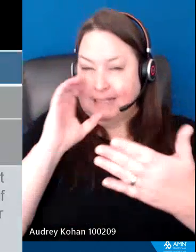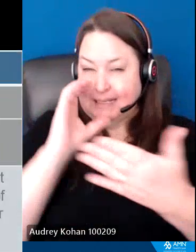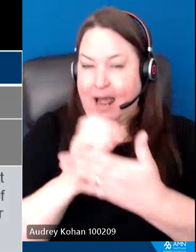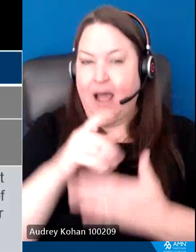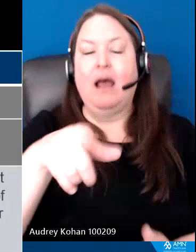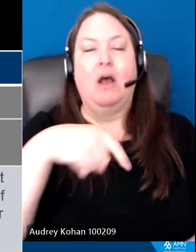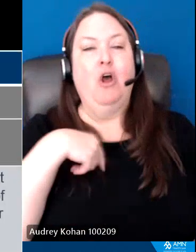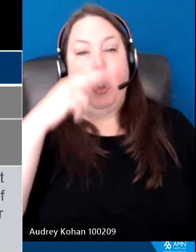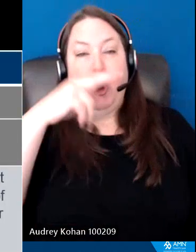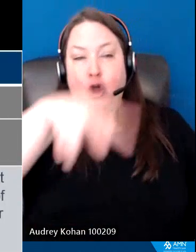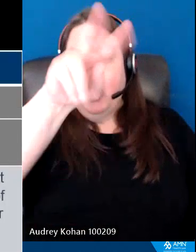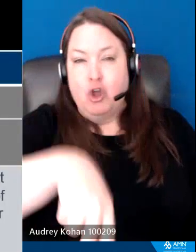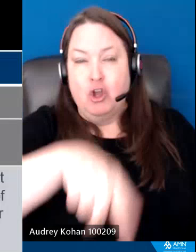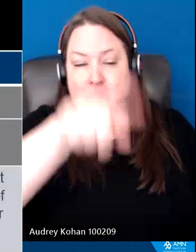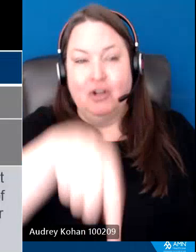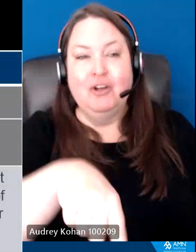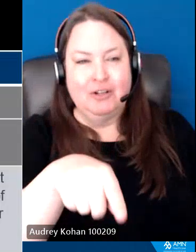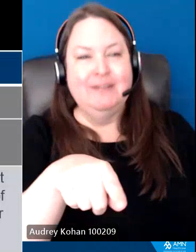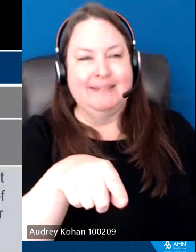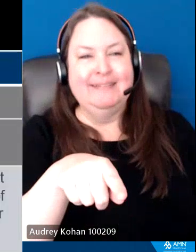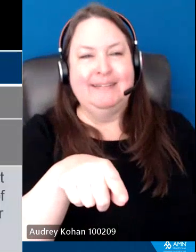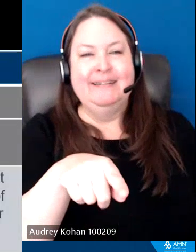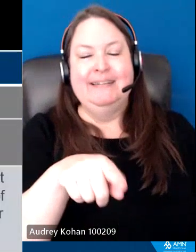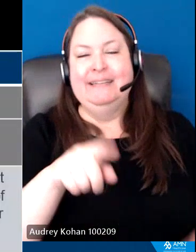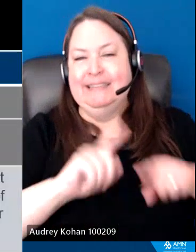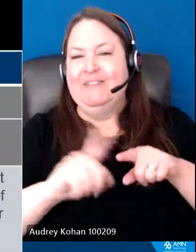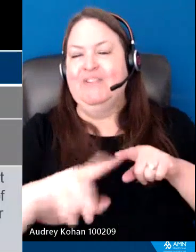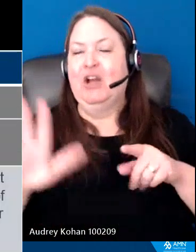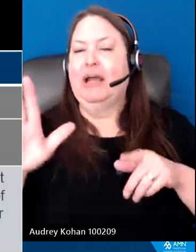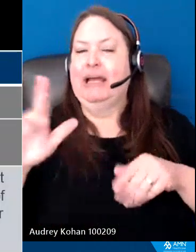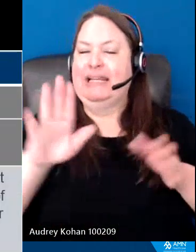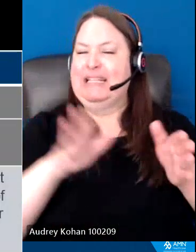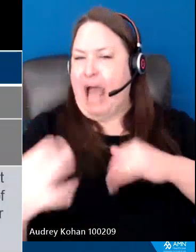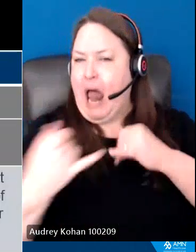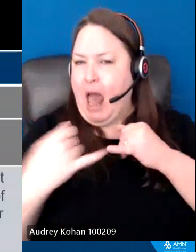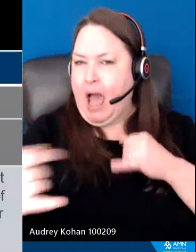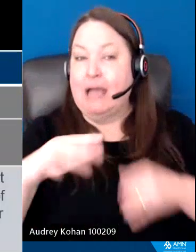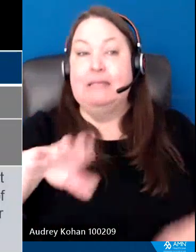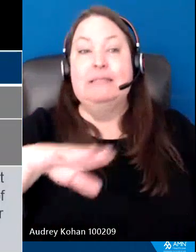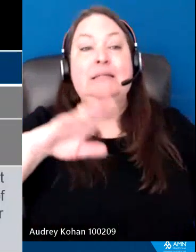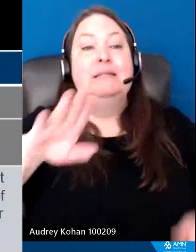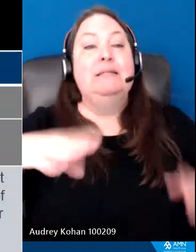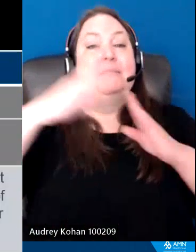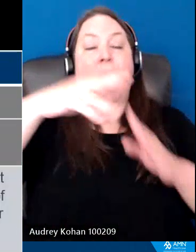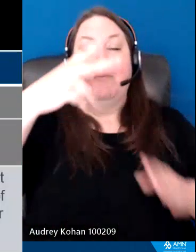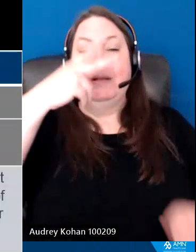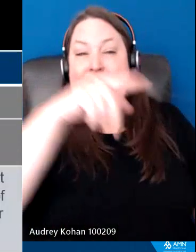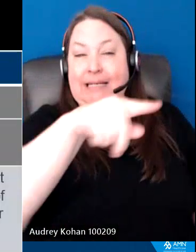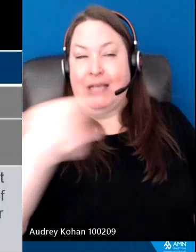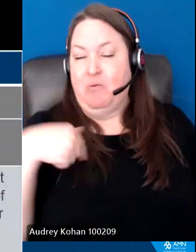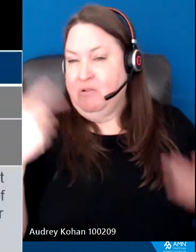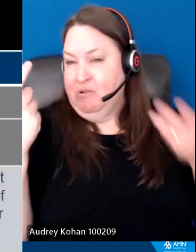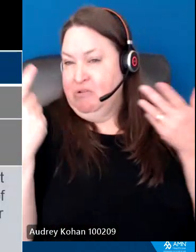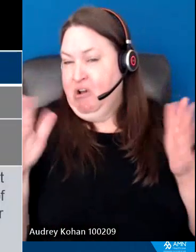a look at the various deadlines uh at the top you'll see we've already covered a couple of